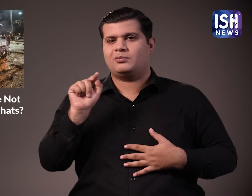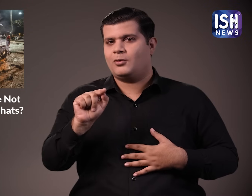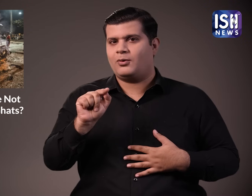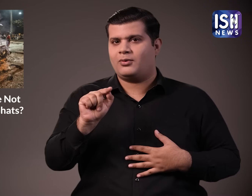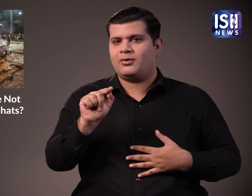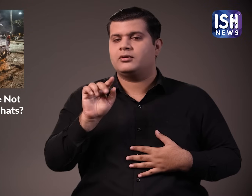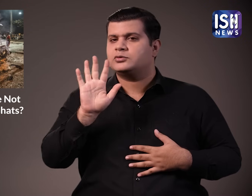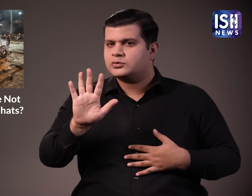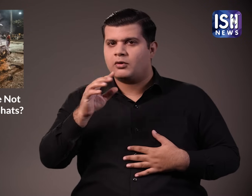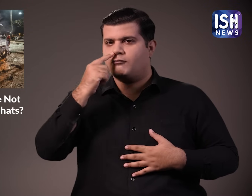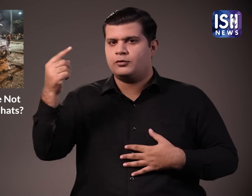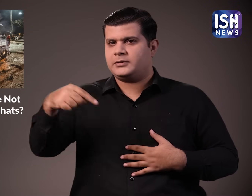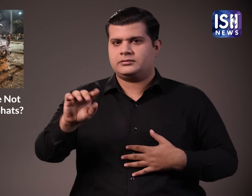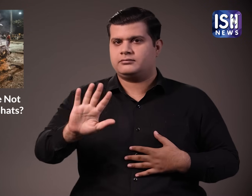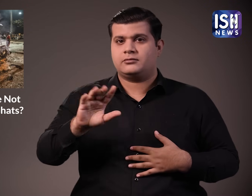That is the reason why women do not go to crematoriums.